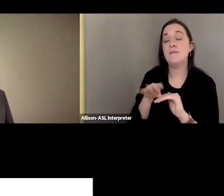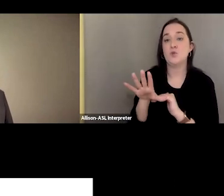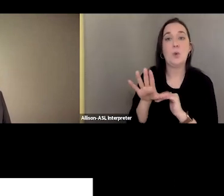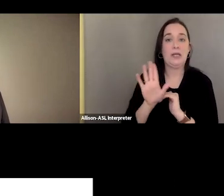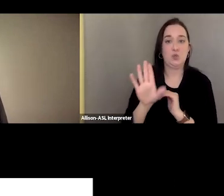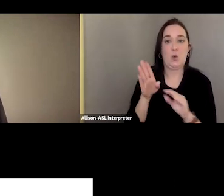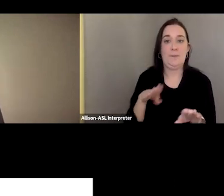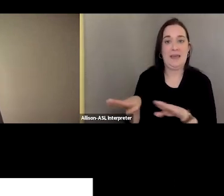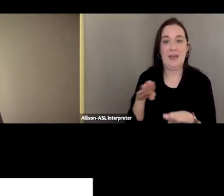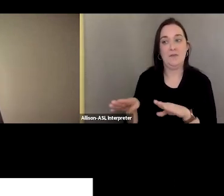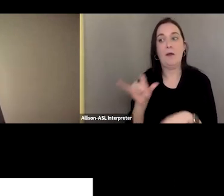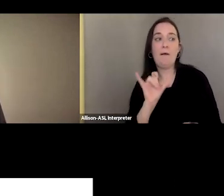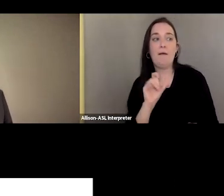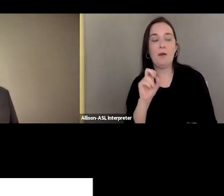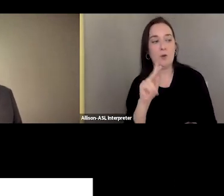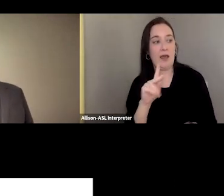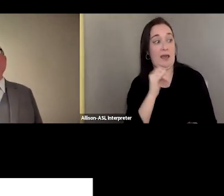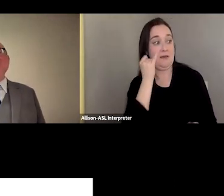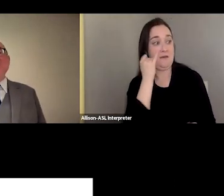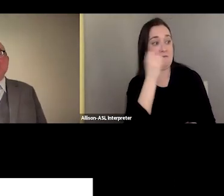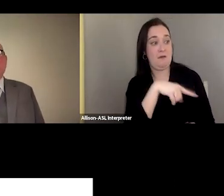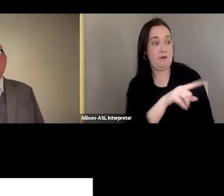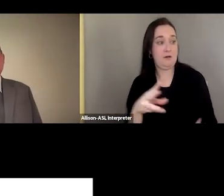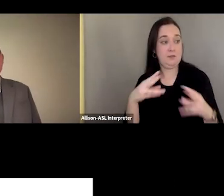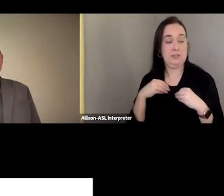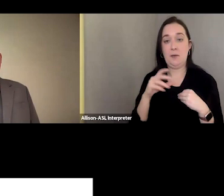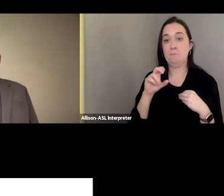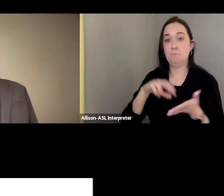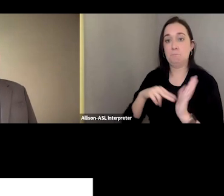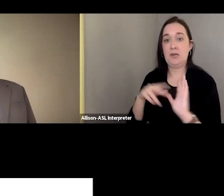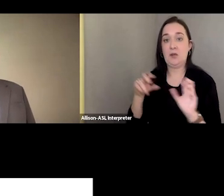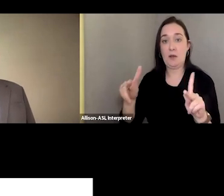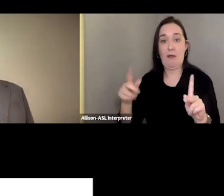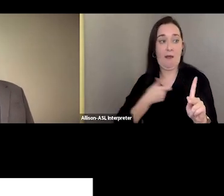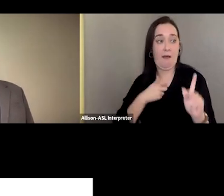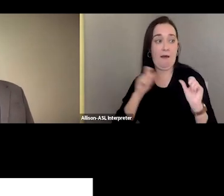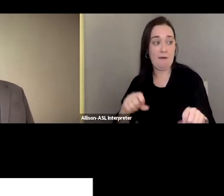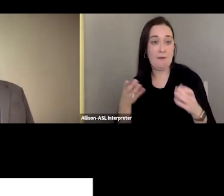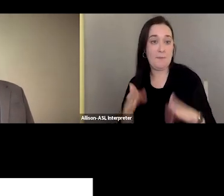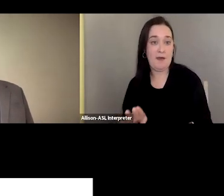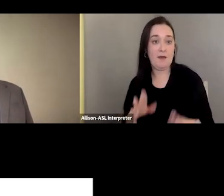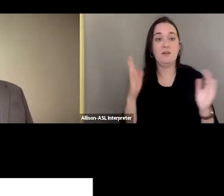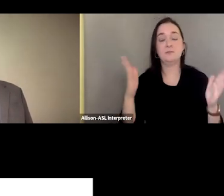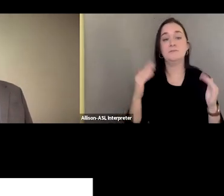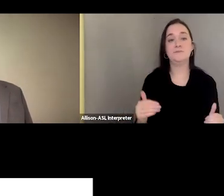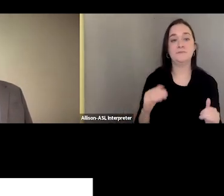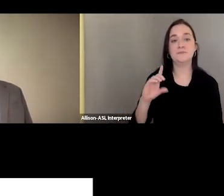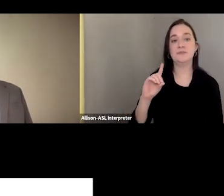There's also what's called descriptive norms, which is if I'm a sports better, I actually think my peers probably gain engage in sports